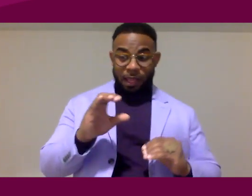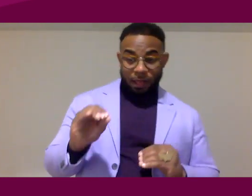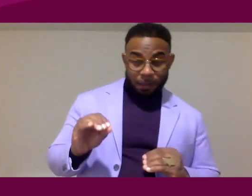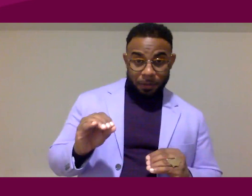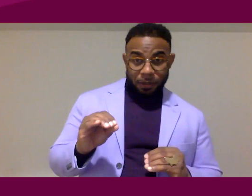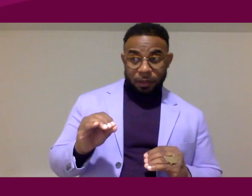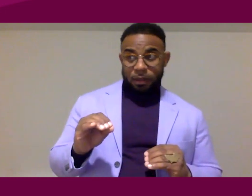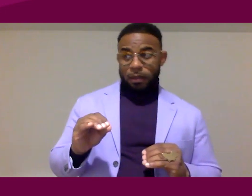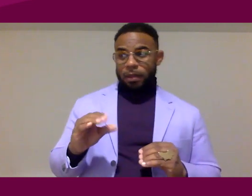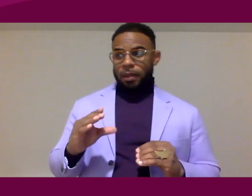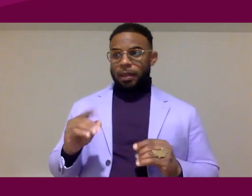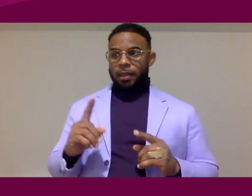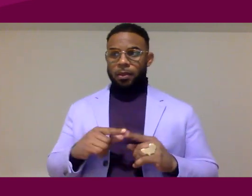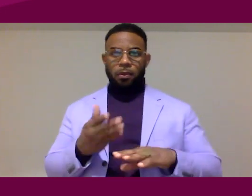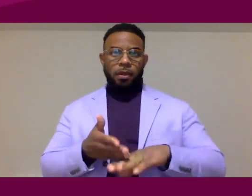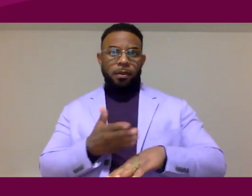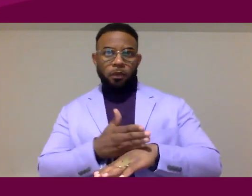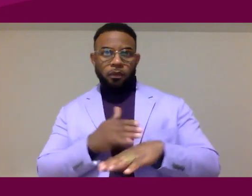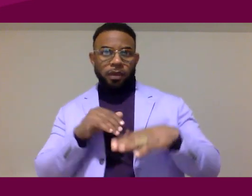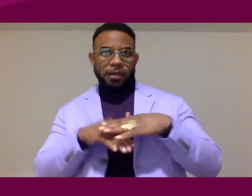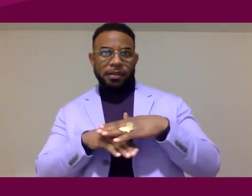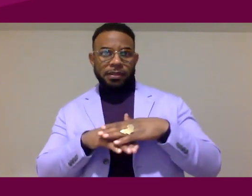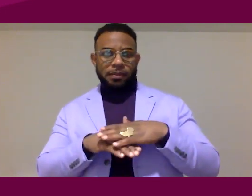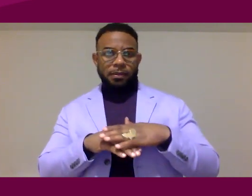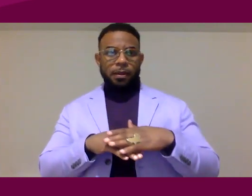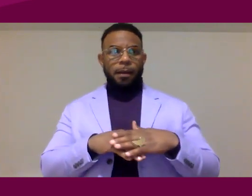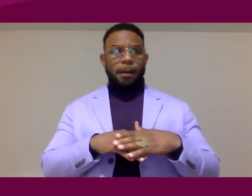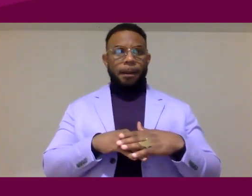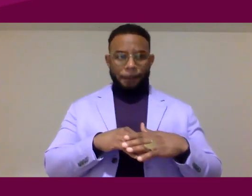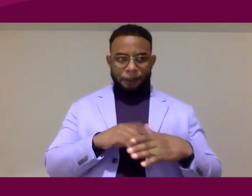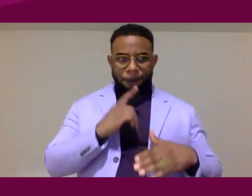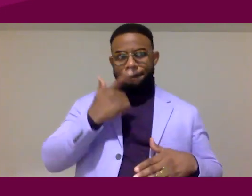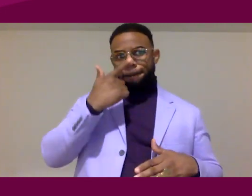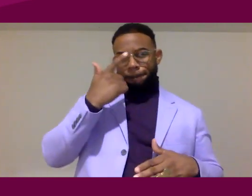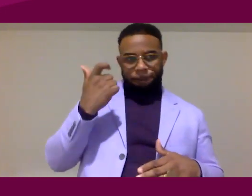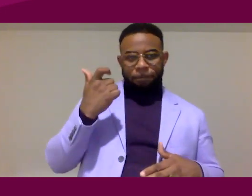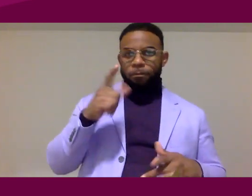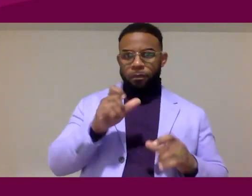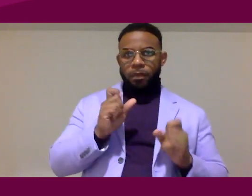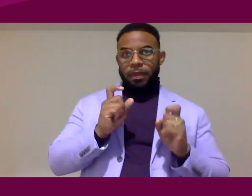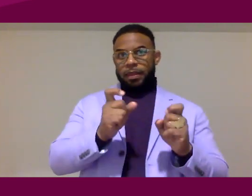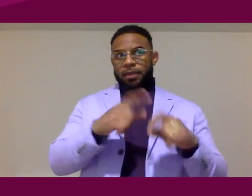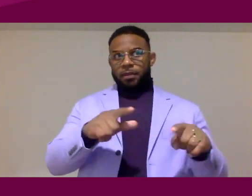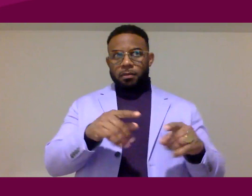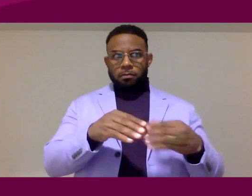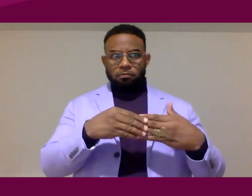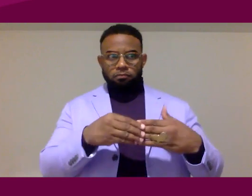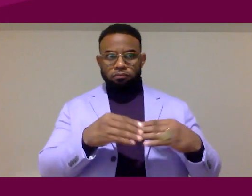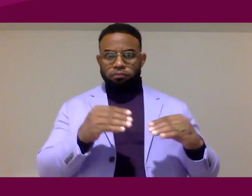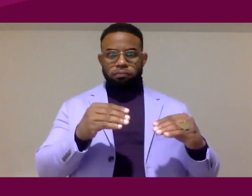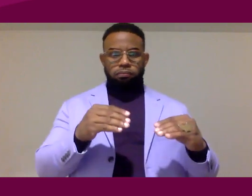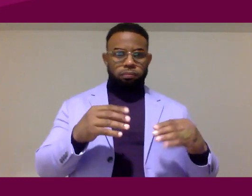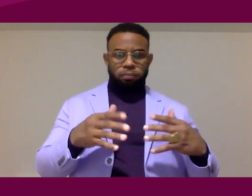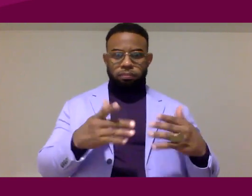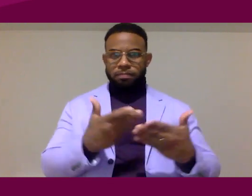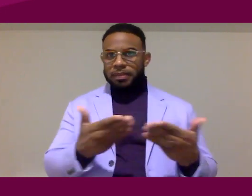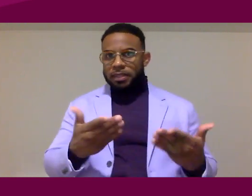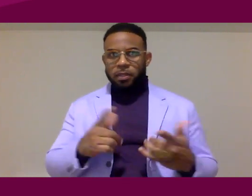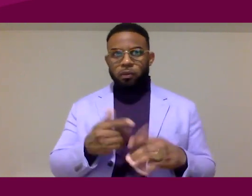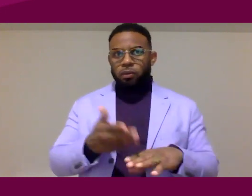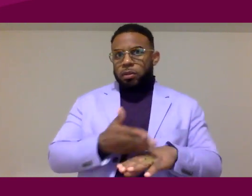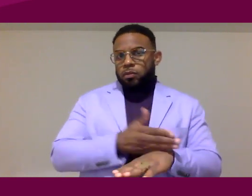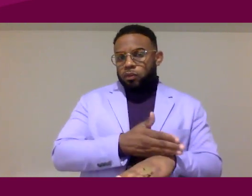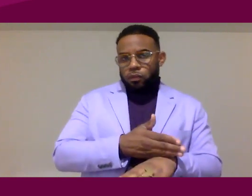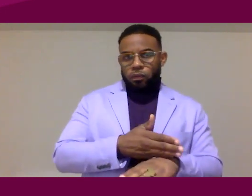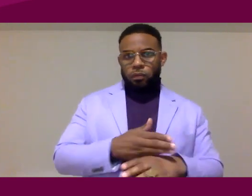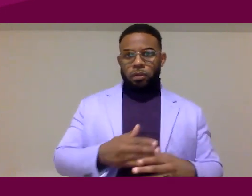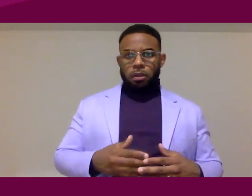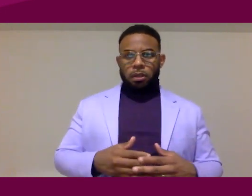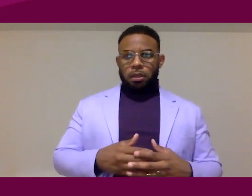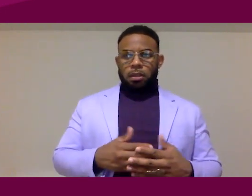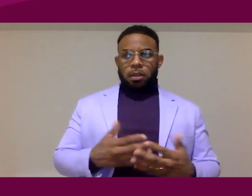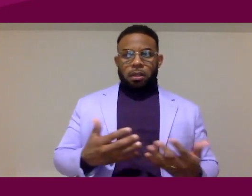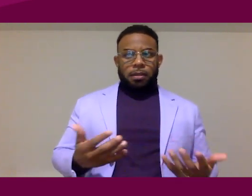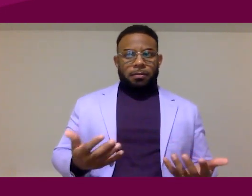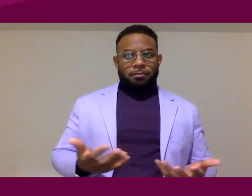and to improve accessibility is because you can give them tangible things to improve upon